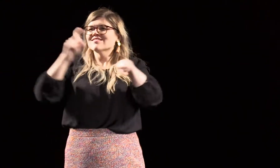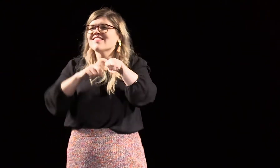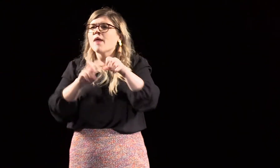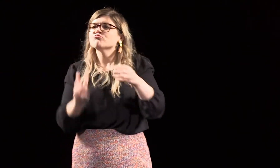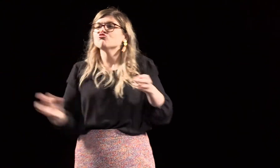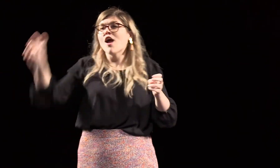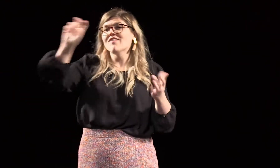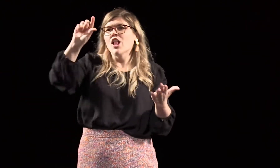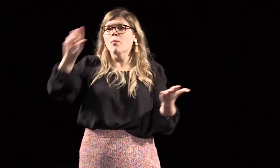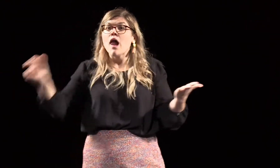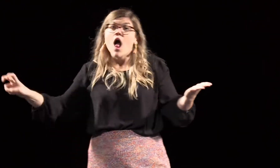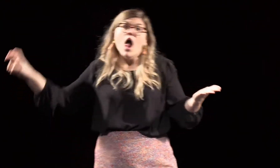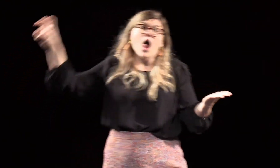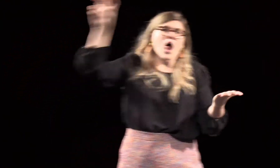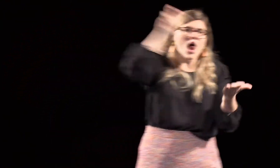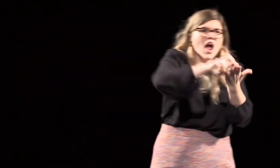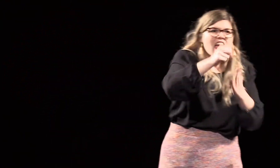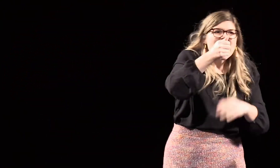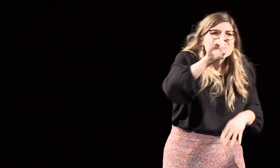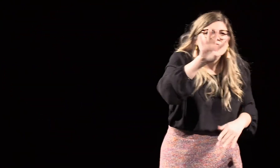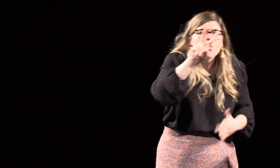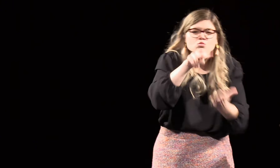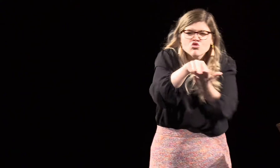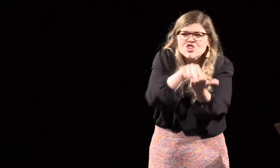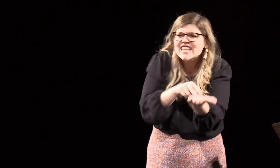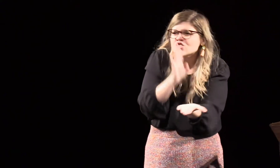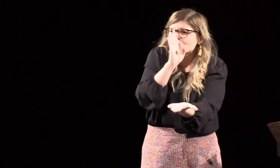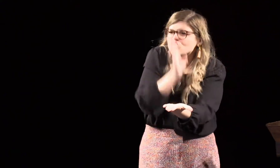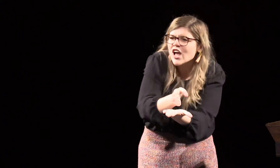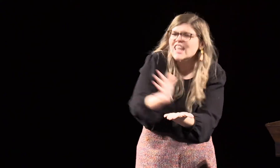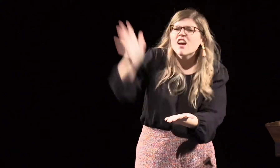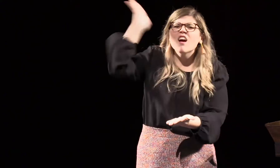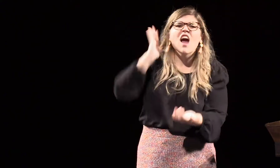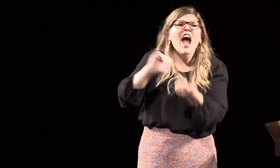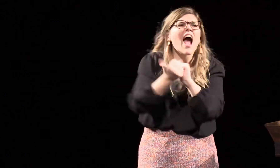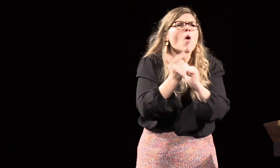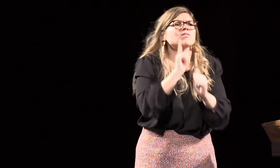And that allows us to time-travel in a way back to 1842,